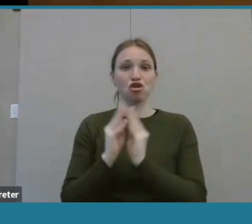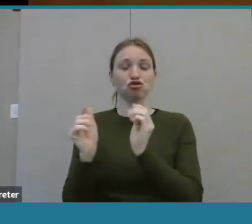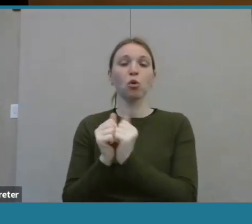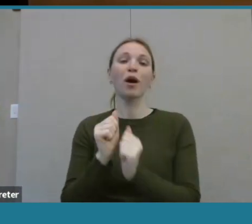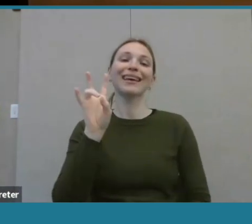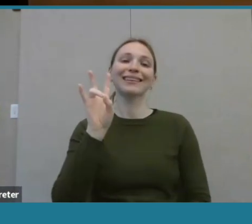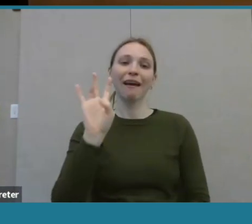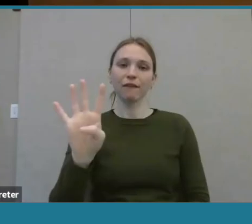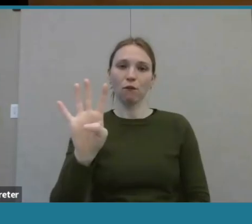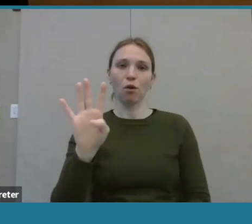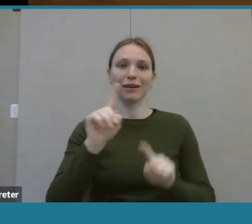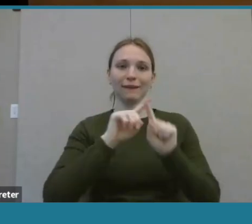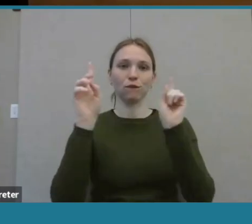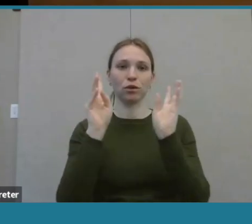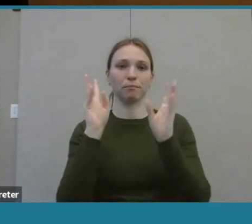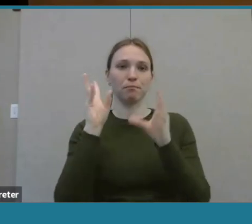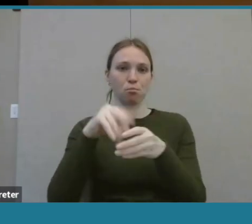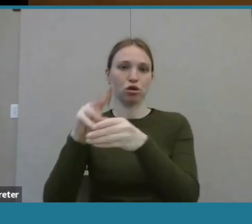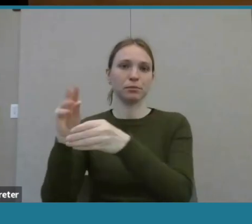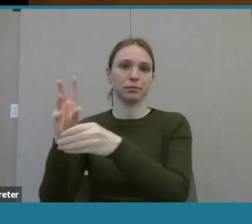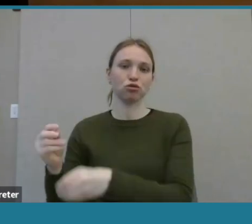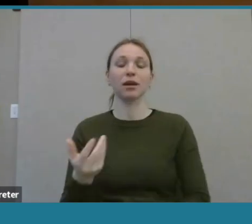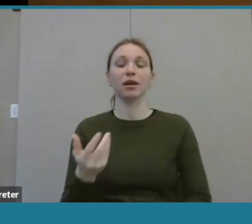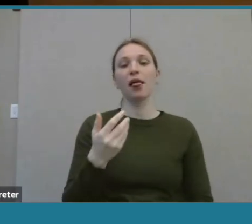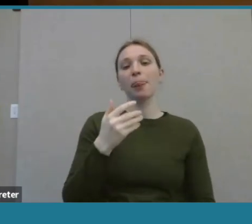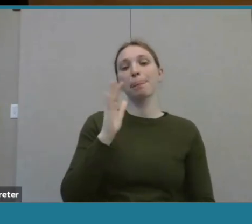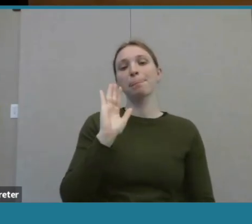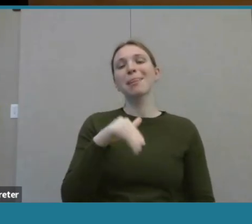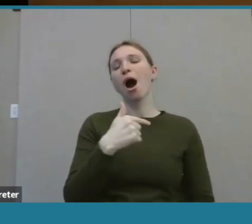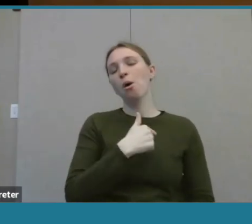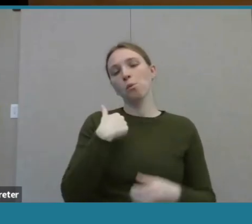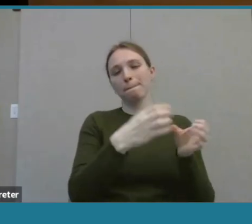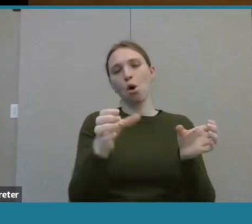Those were broken up into disability that they primarily identified with.